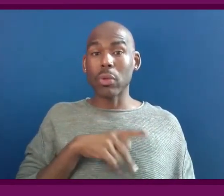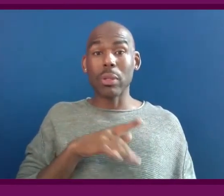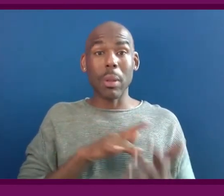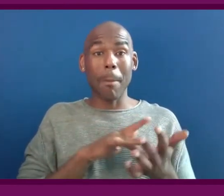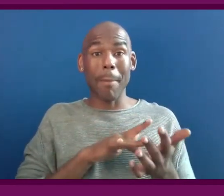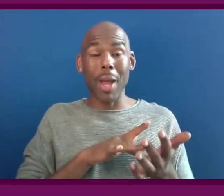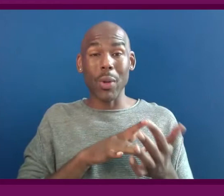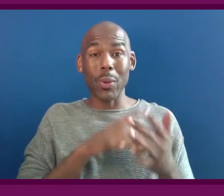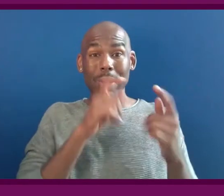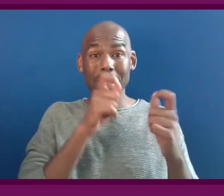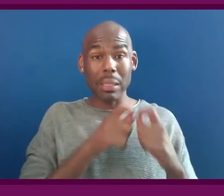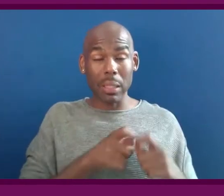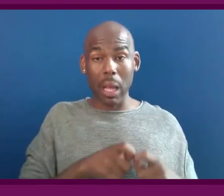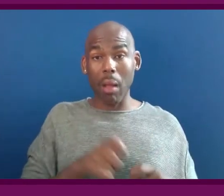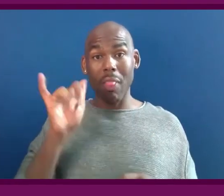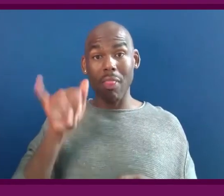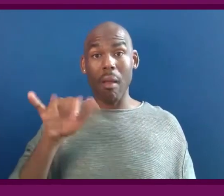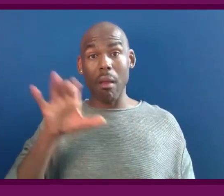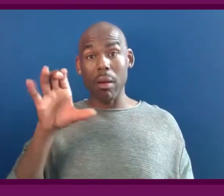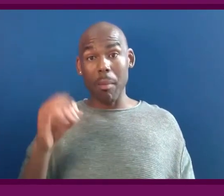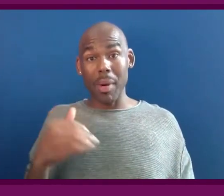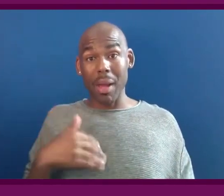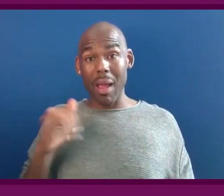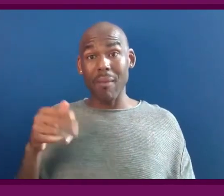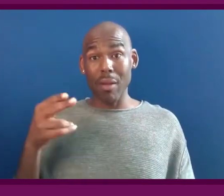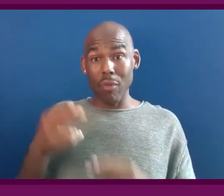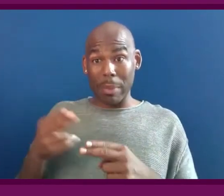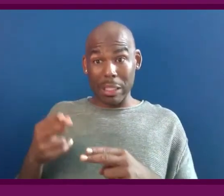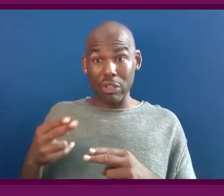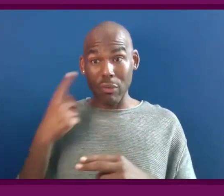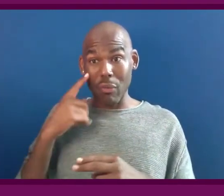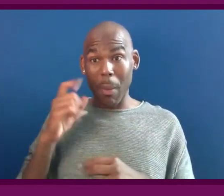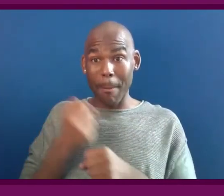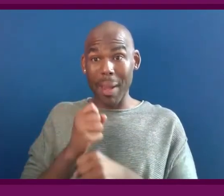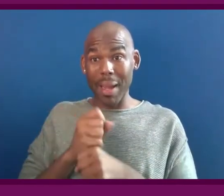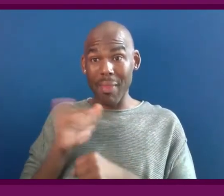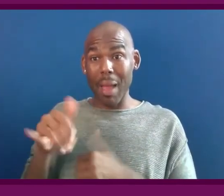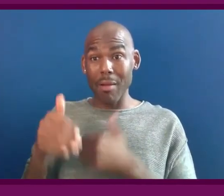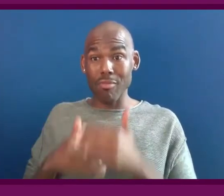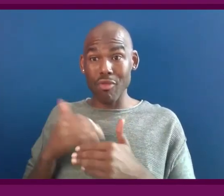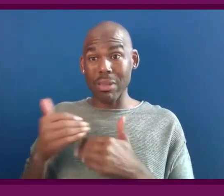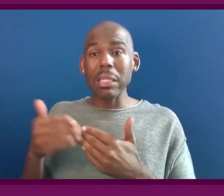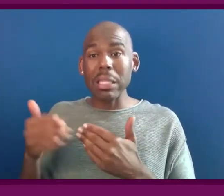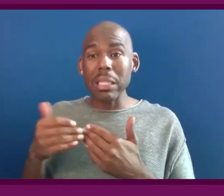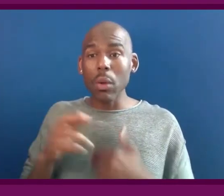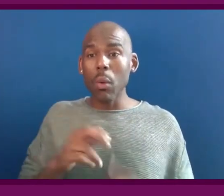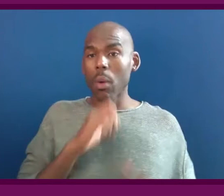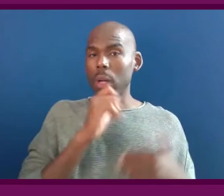So does that company have a reputation for making that process easy or for making it uneasy?